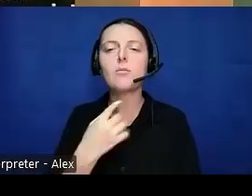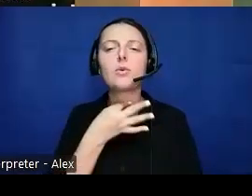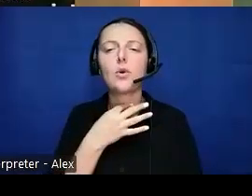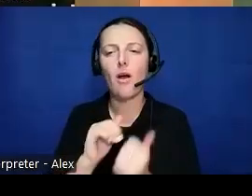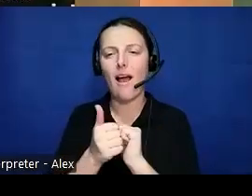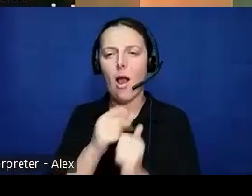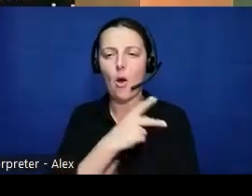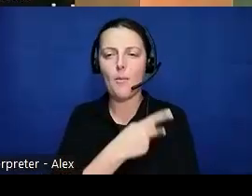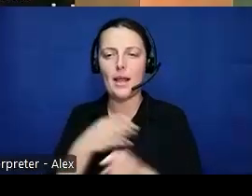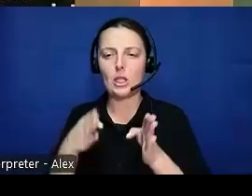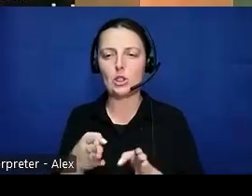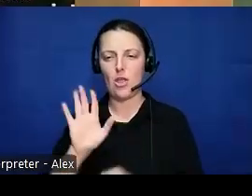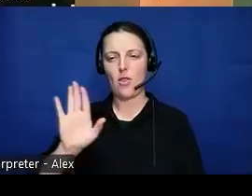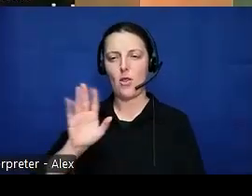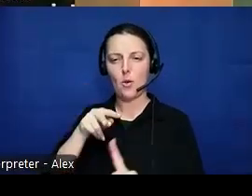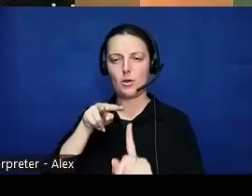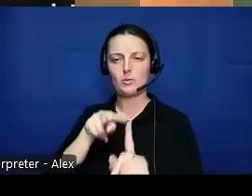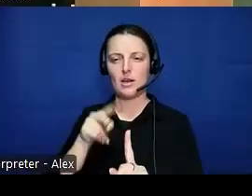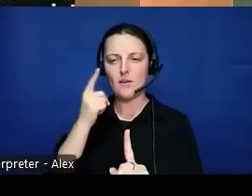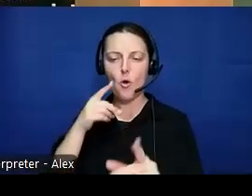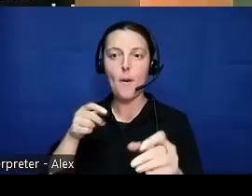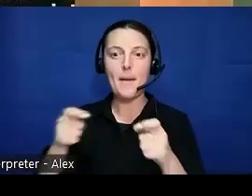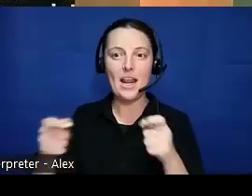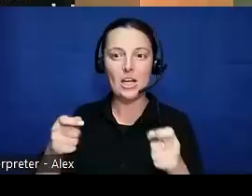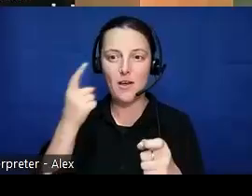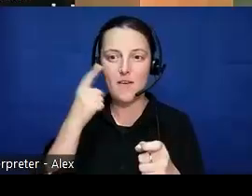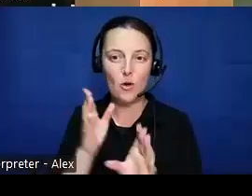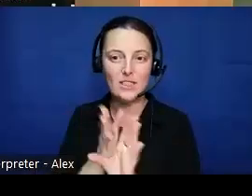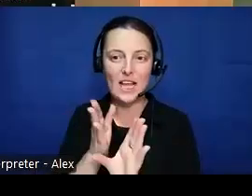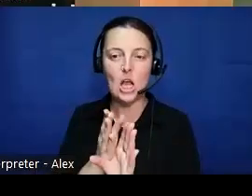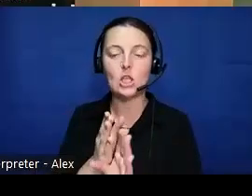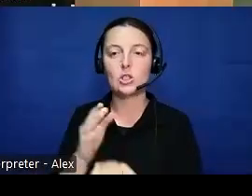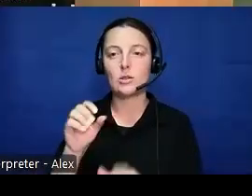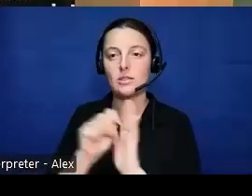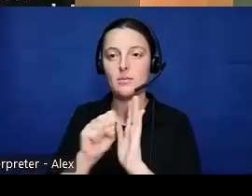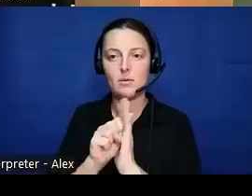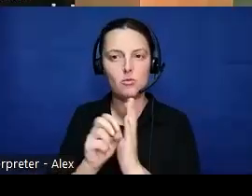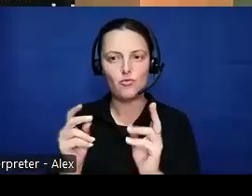of their psychological symptoms upfront in the oncologist's office uh I had actually written a